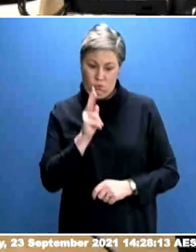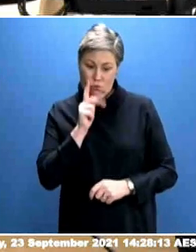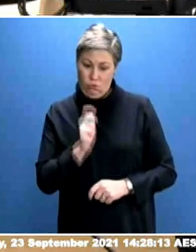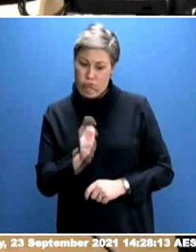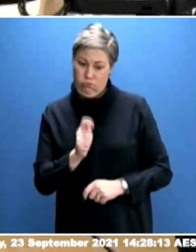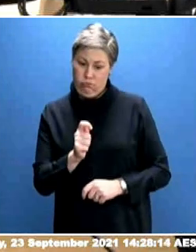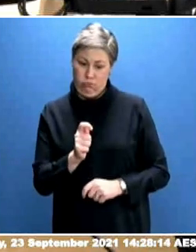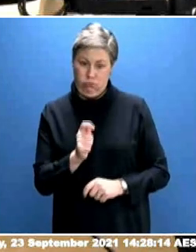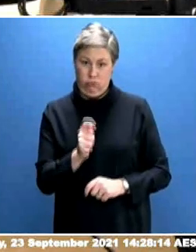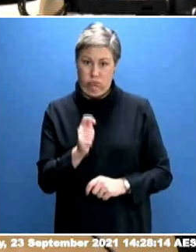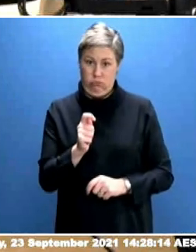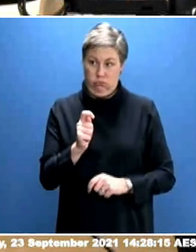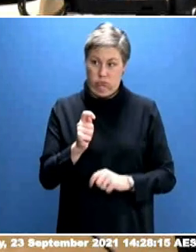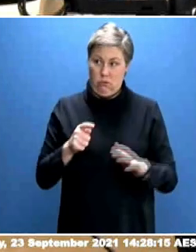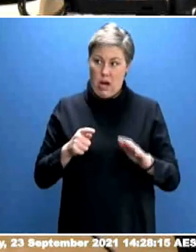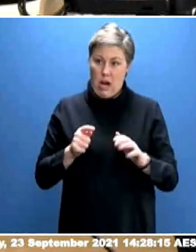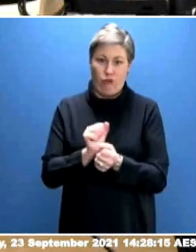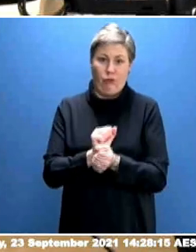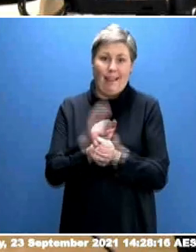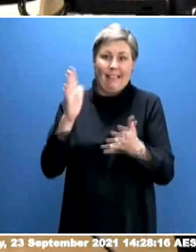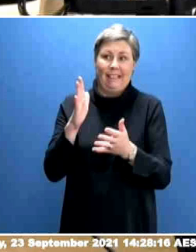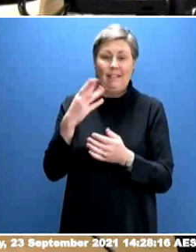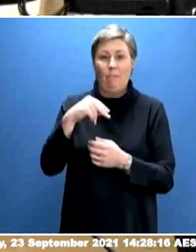being released from youth detention?